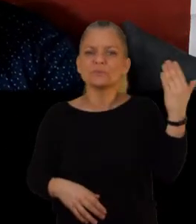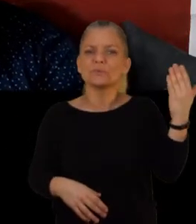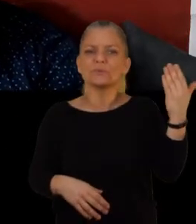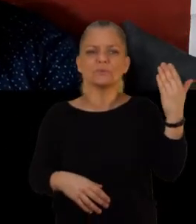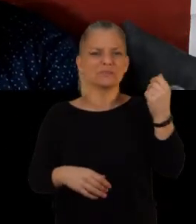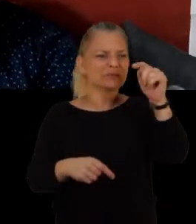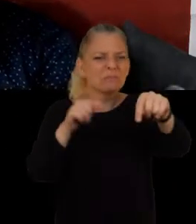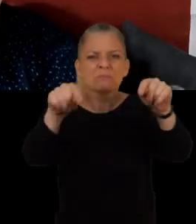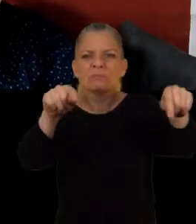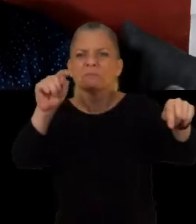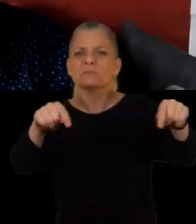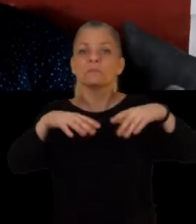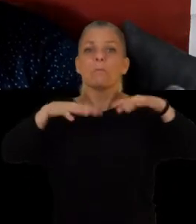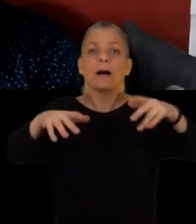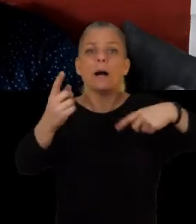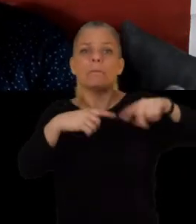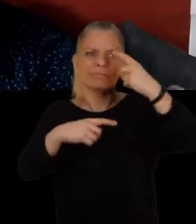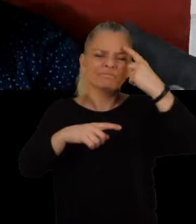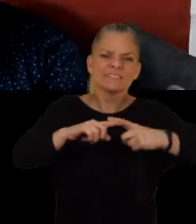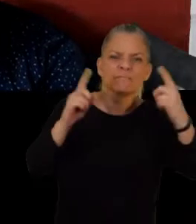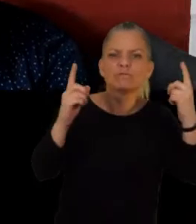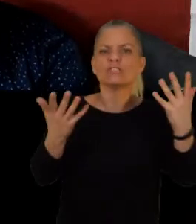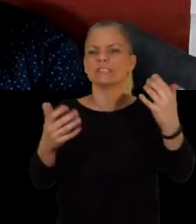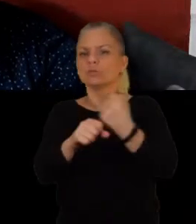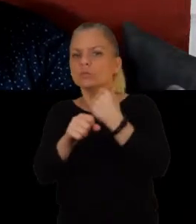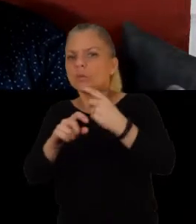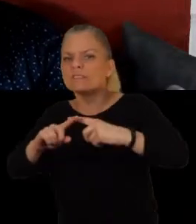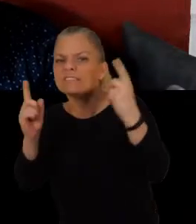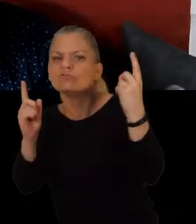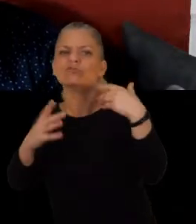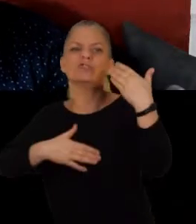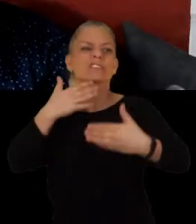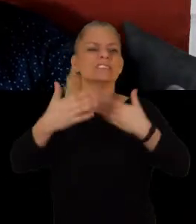and here was some here was people thinking differently and doing things differently and